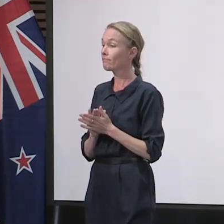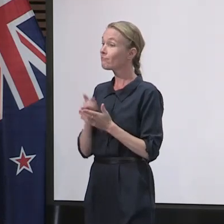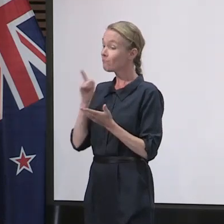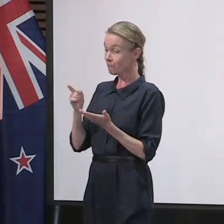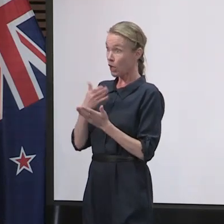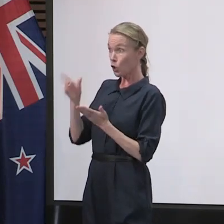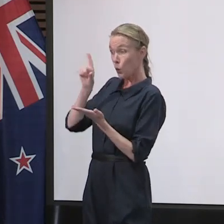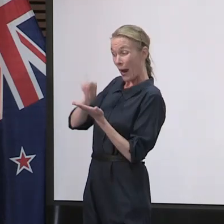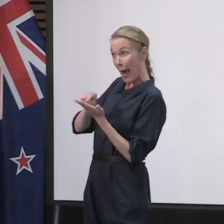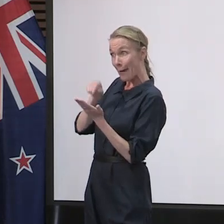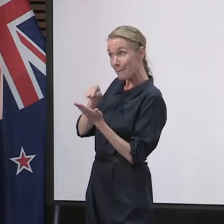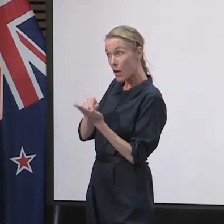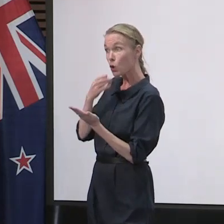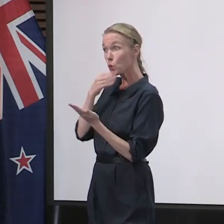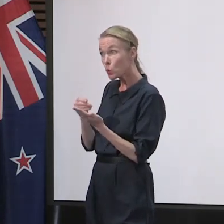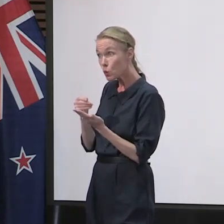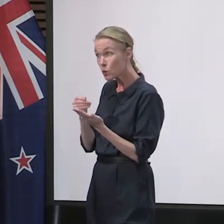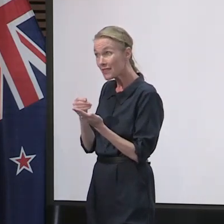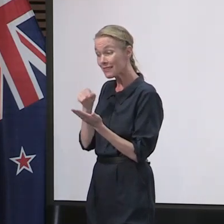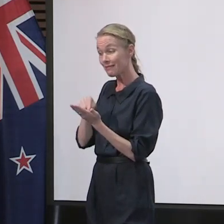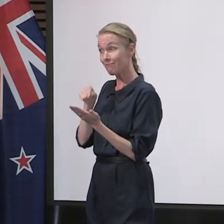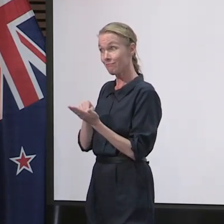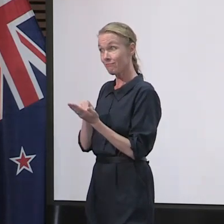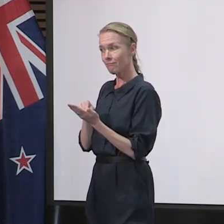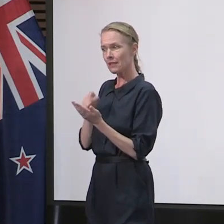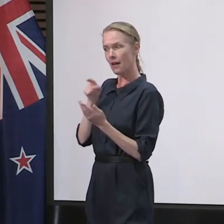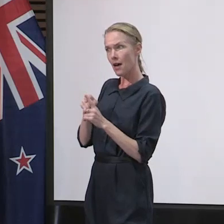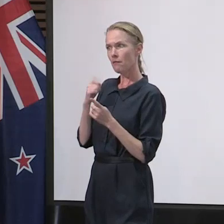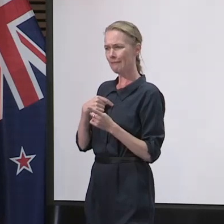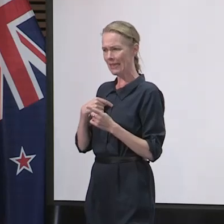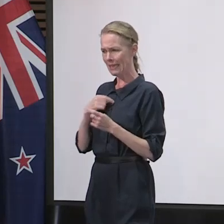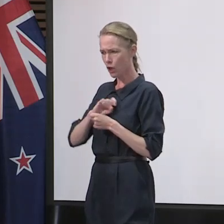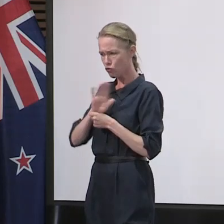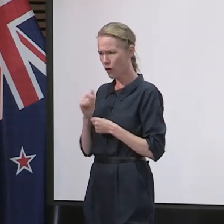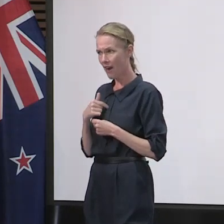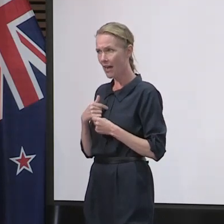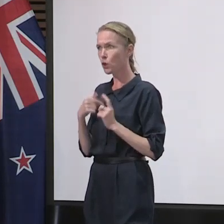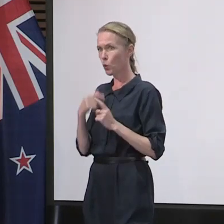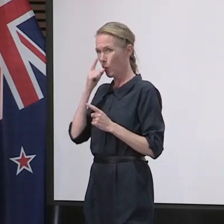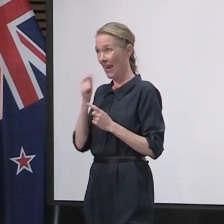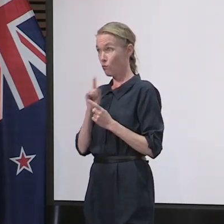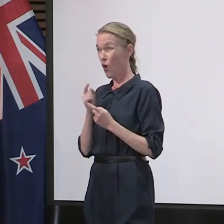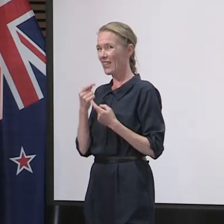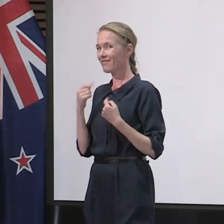onward spread. If you have been using this new app and we need to trace your contacts,